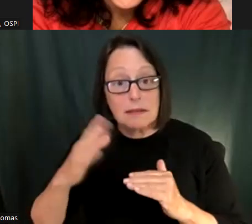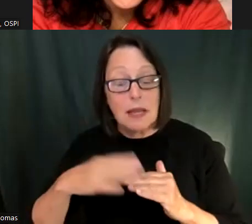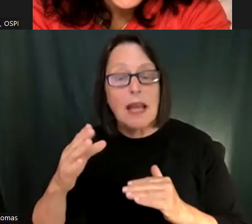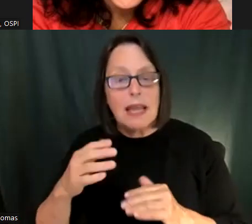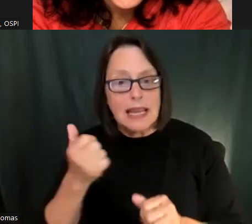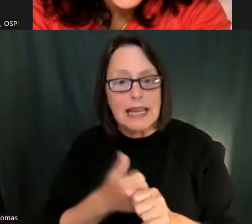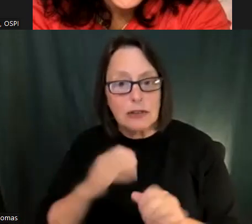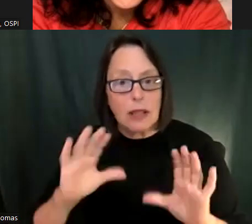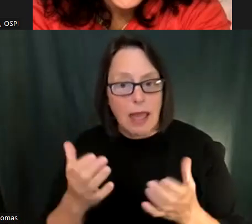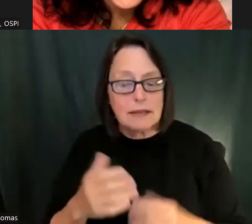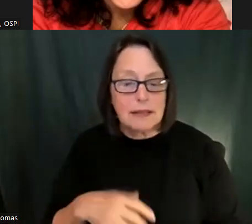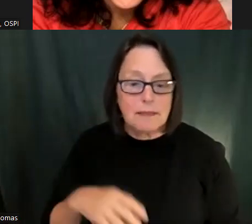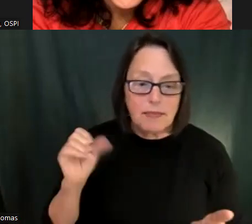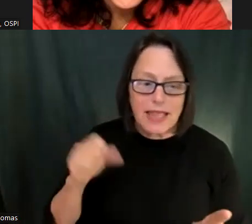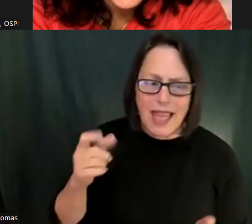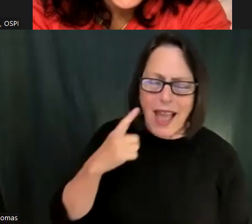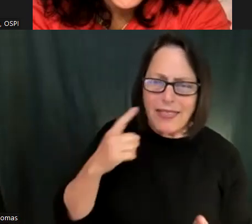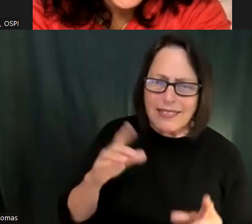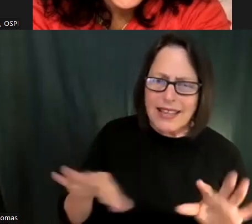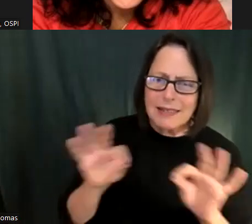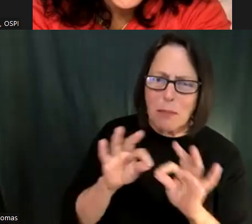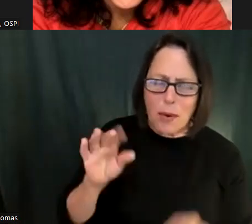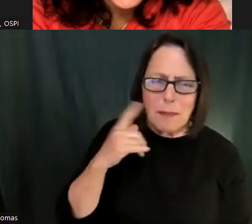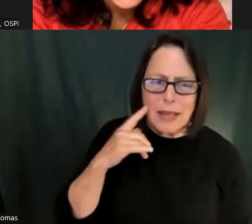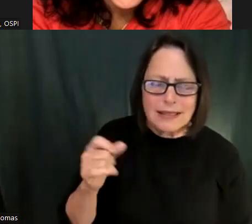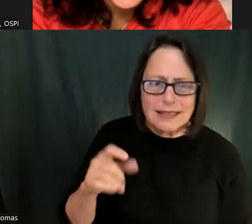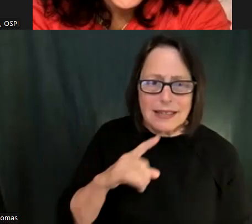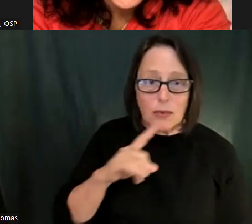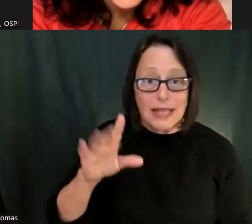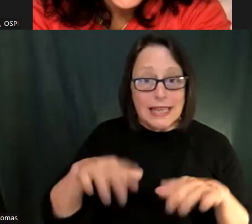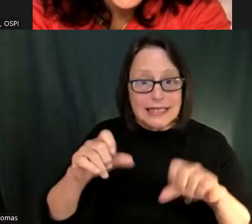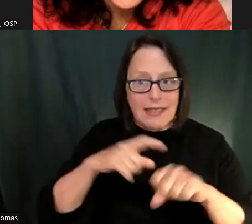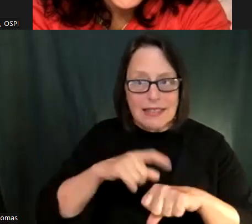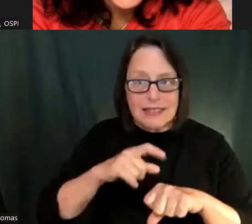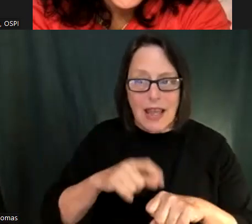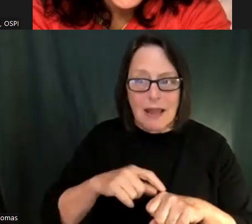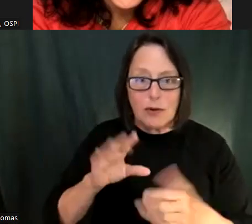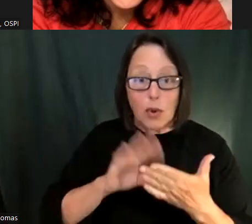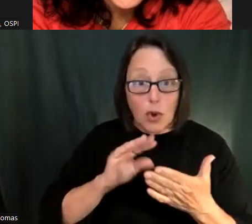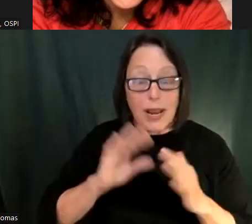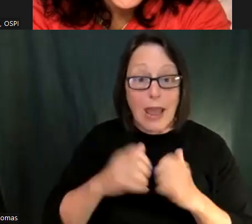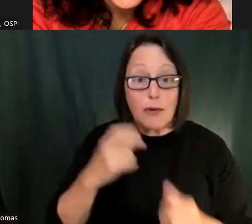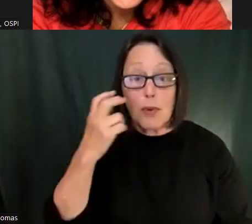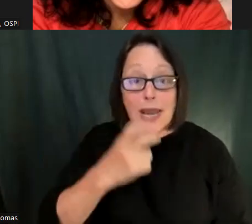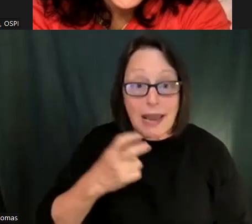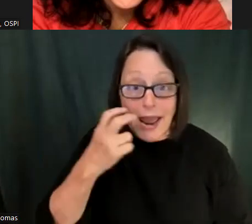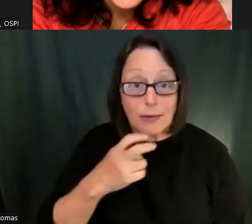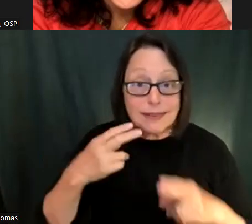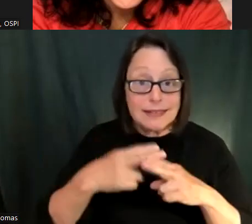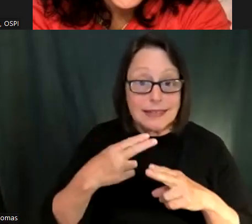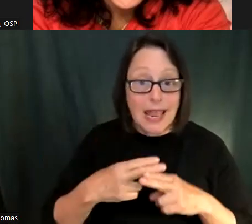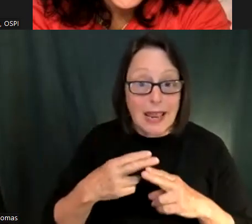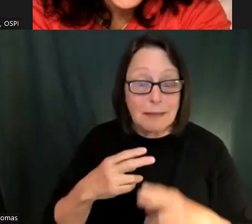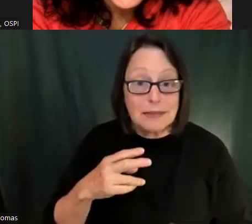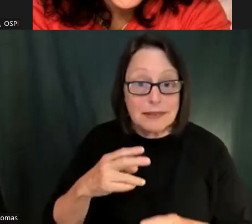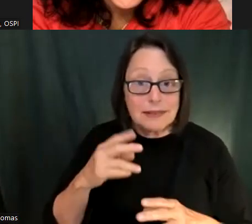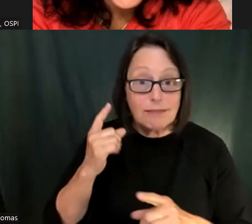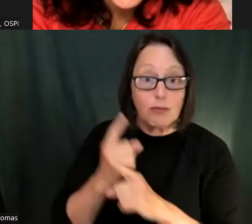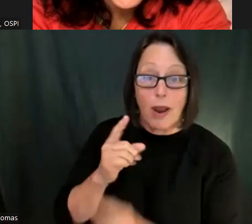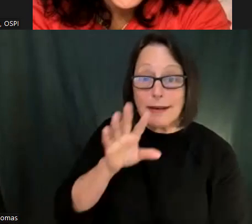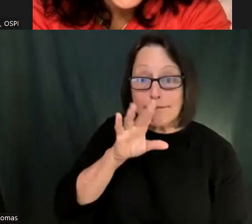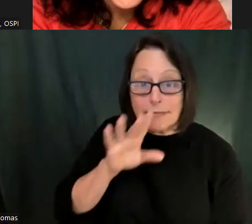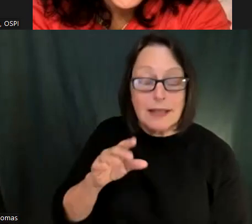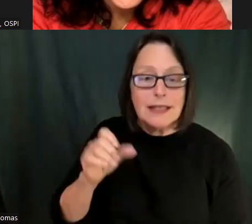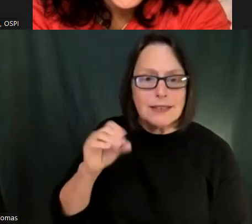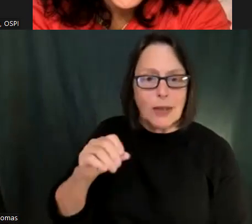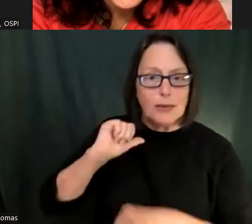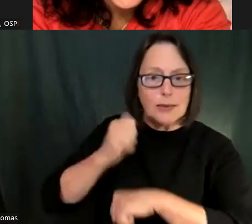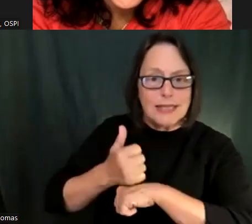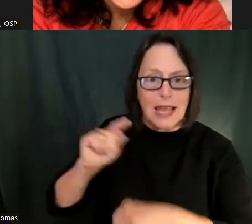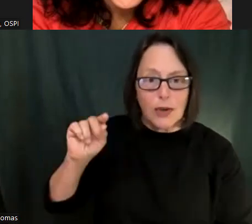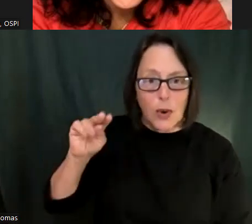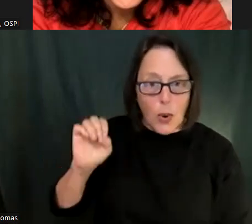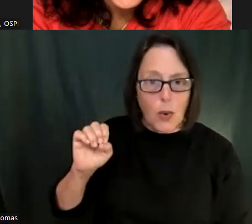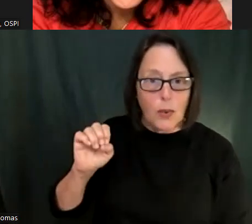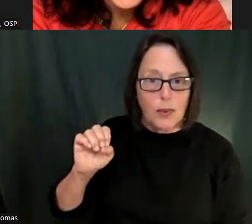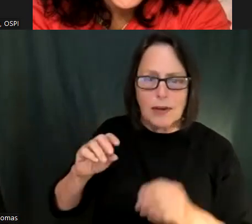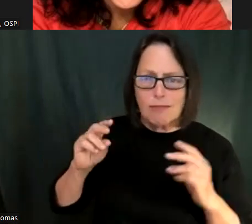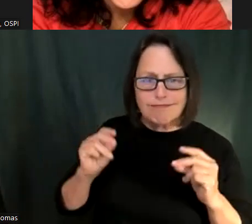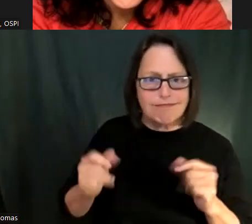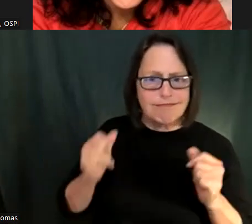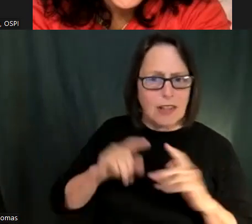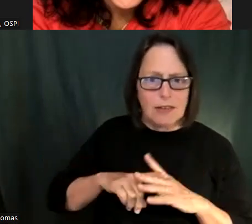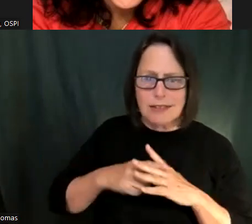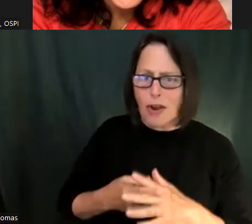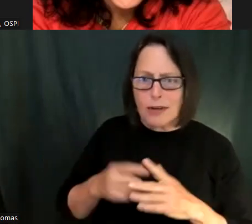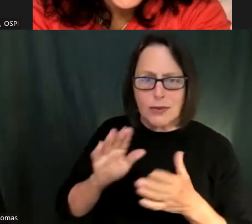Lesson plan but it's really worth it I've seen I've seen great impacts and name said at least once per class and talking at least once per class.